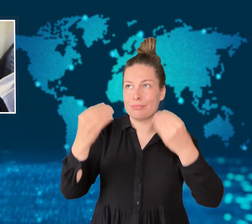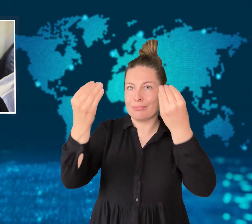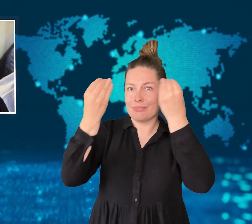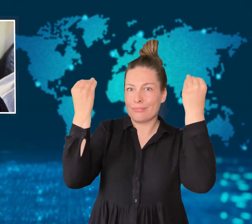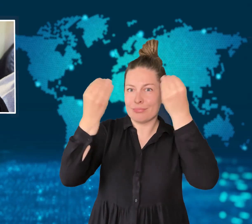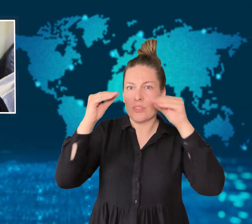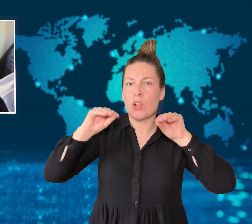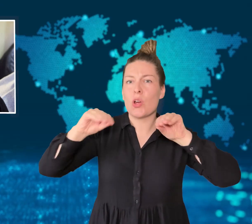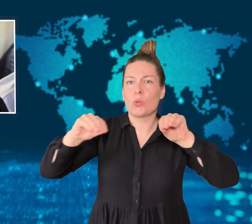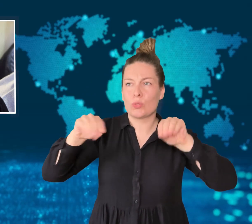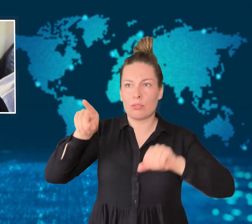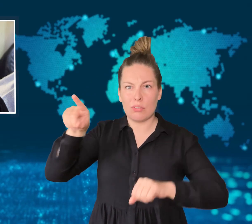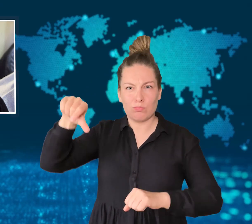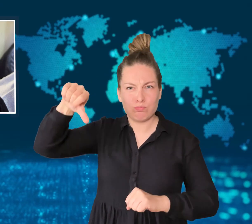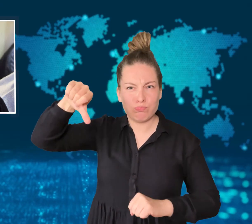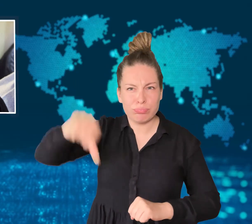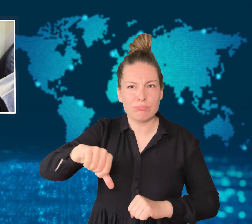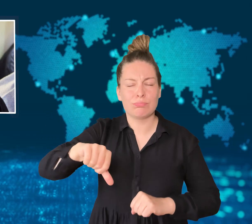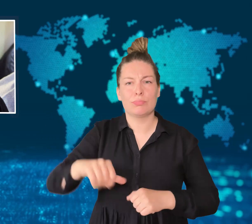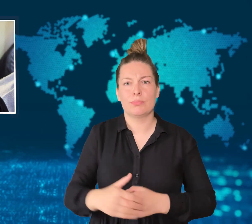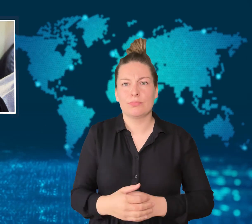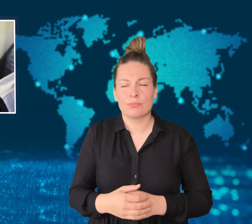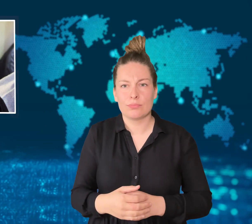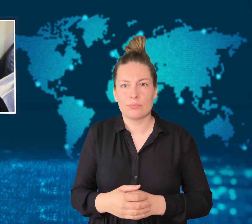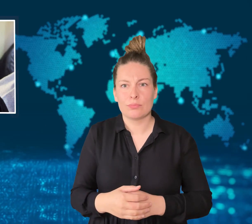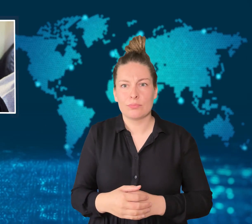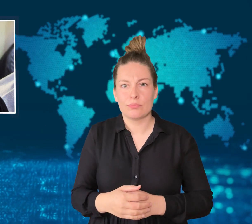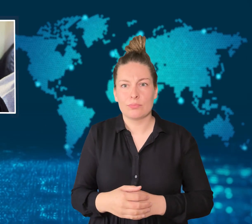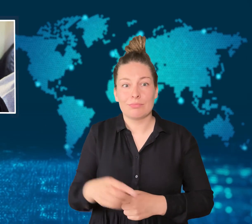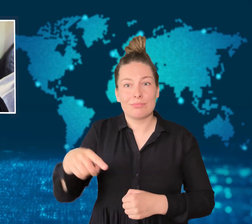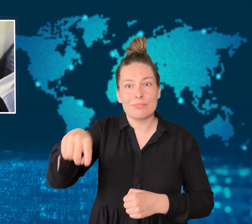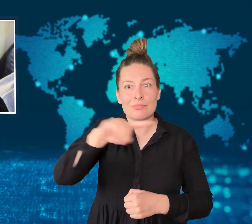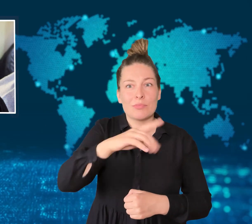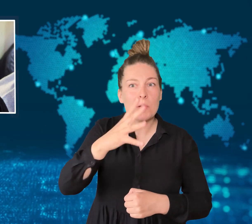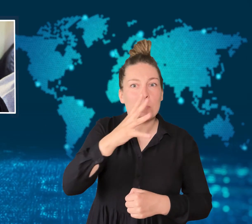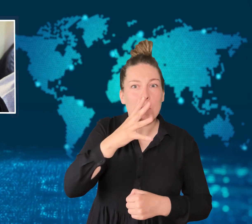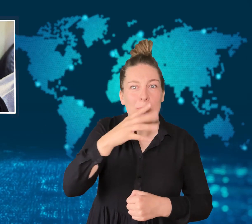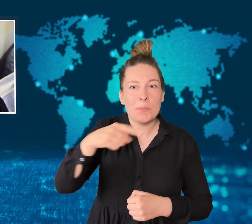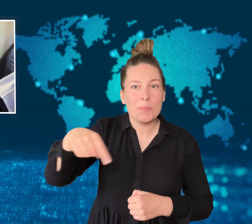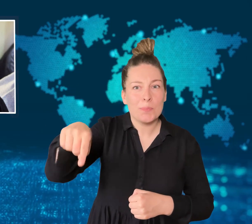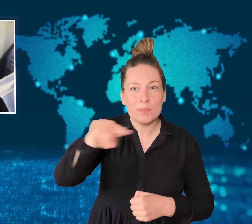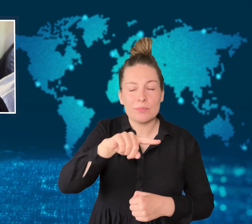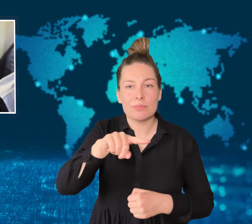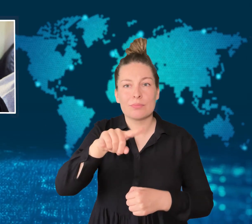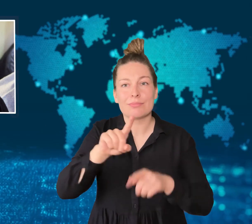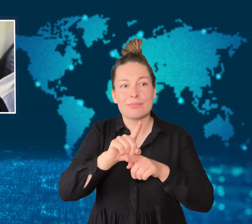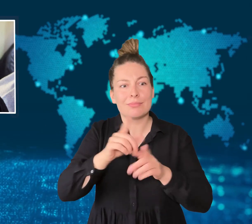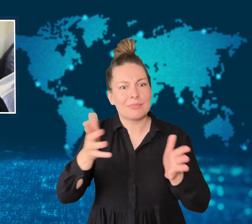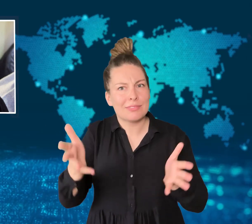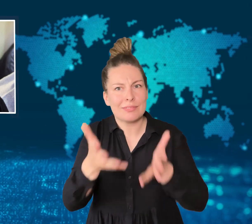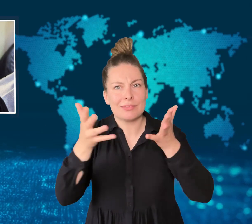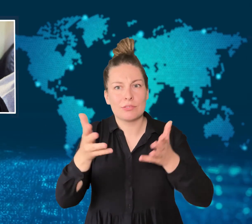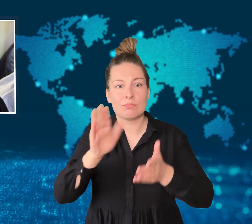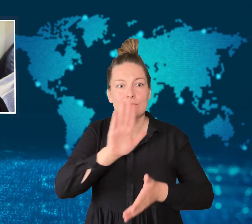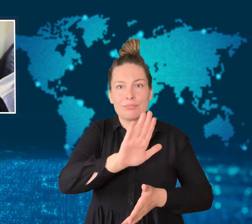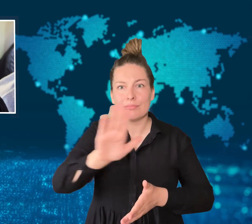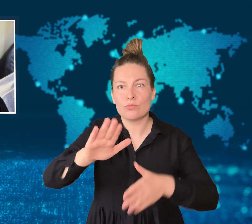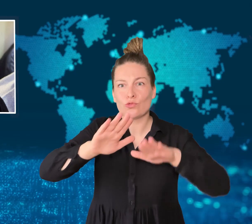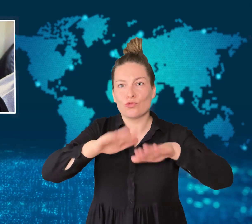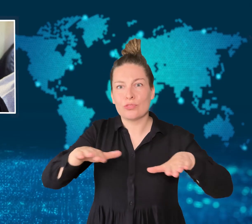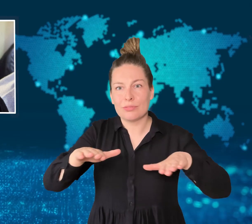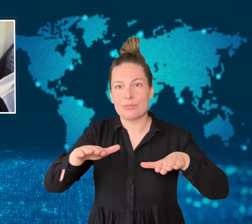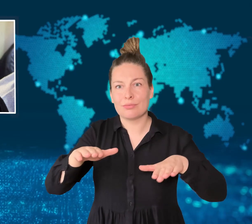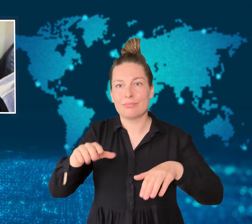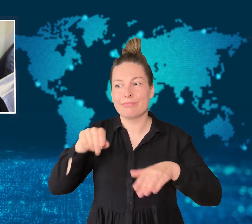He encouraged children not to go to school, telling people that education was evil.